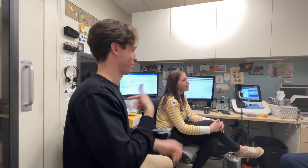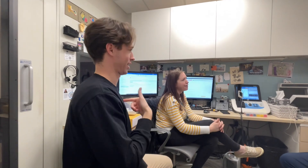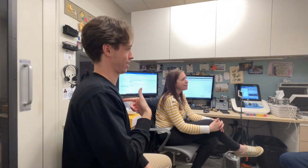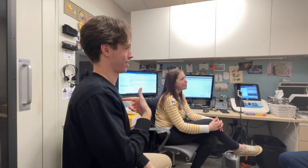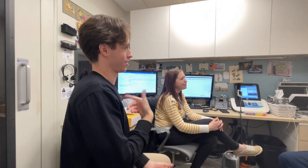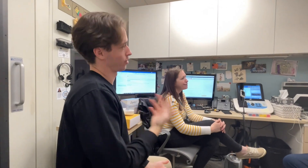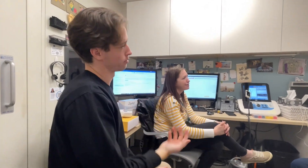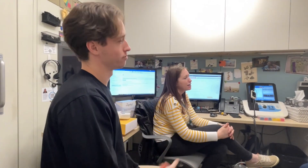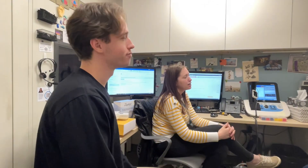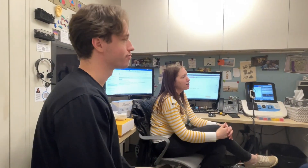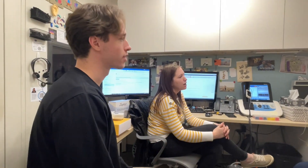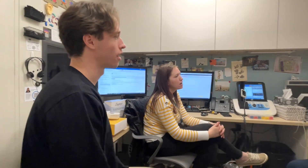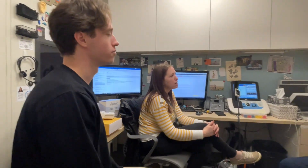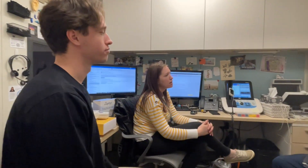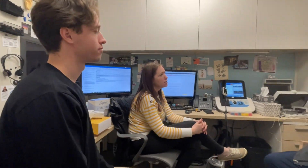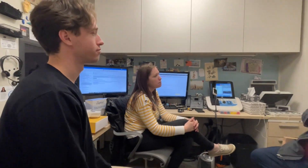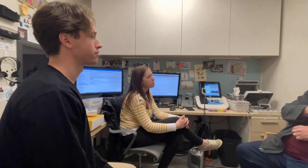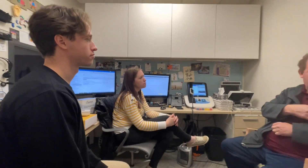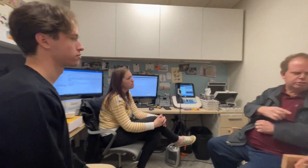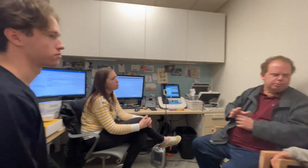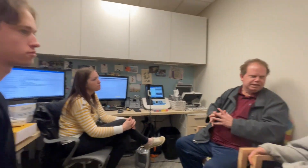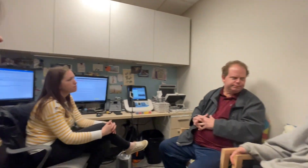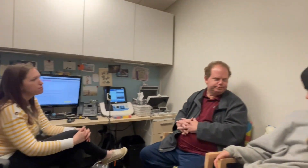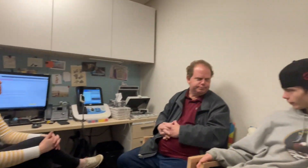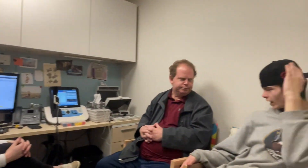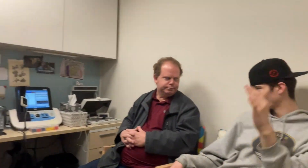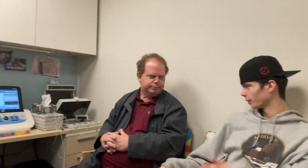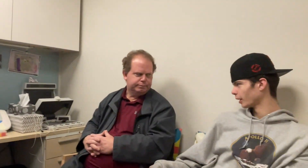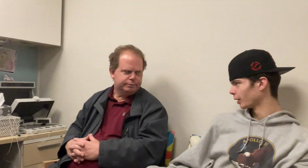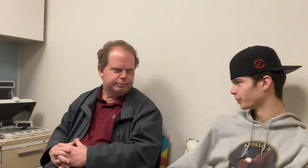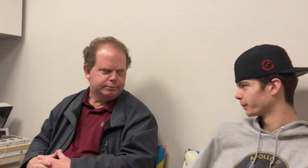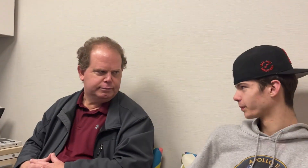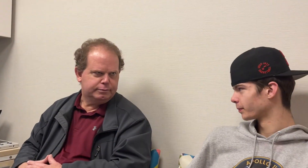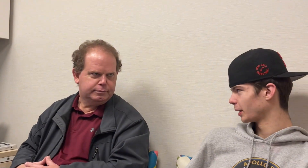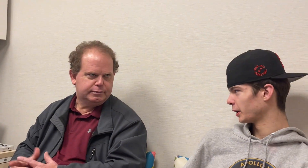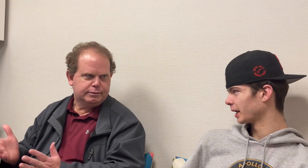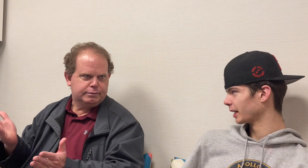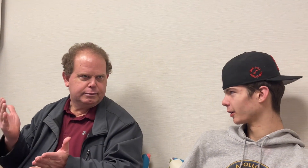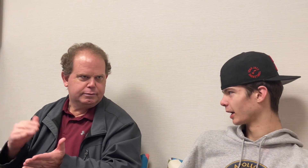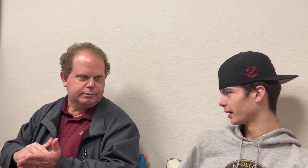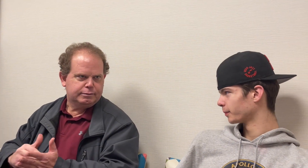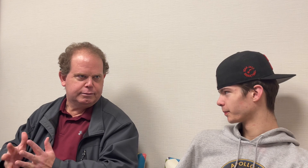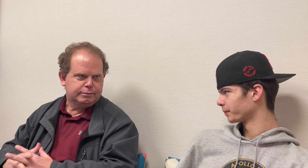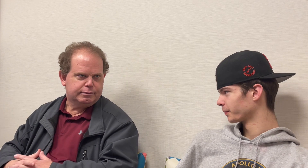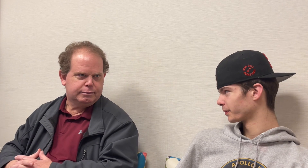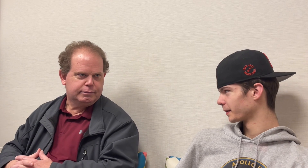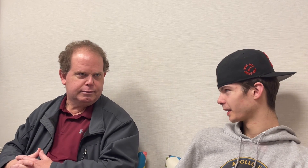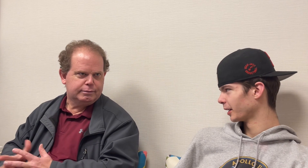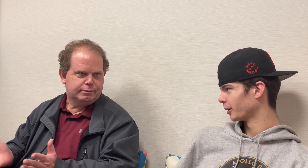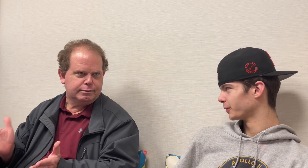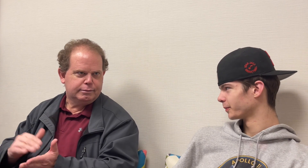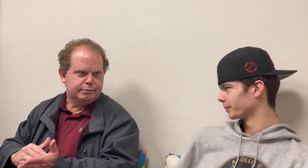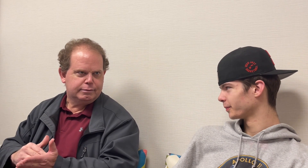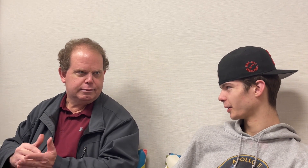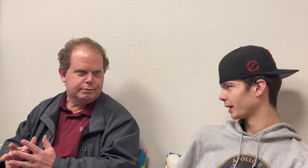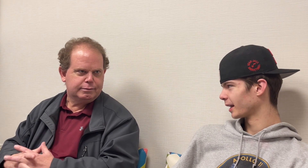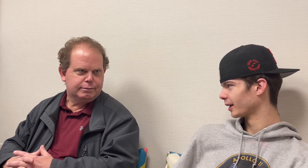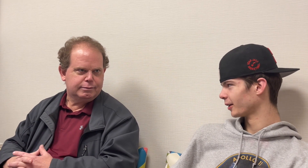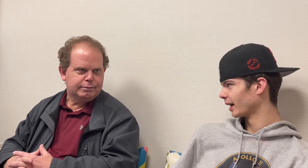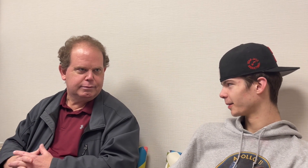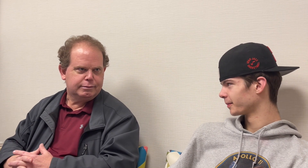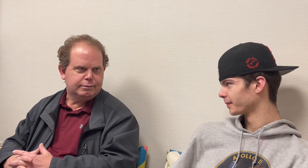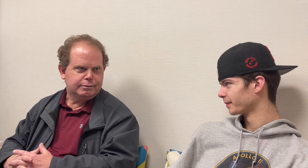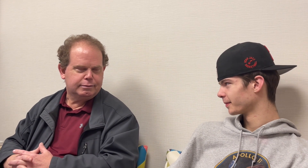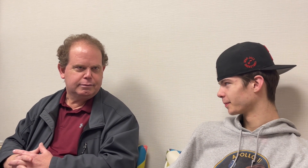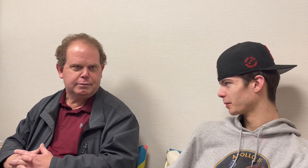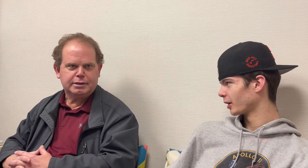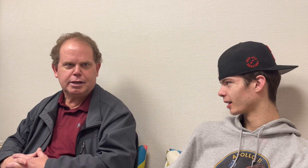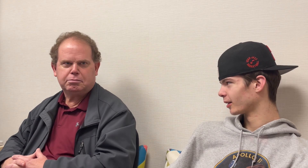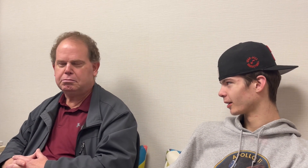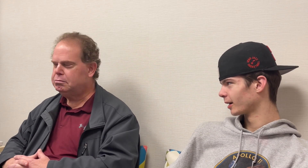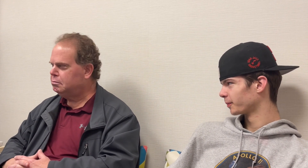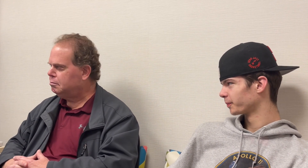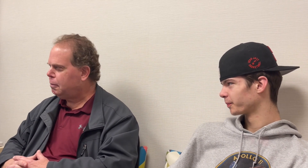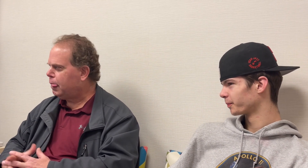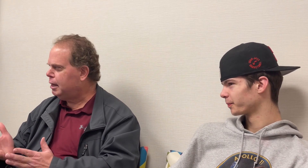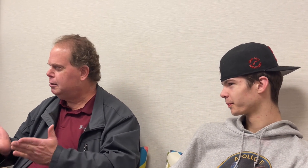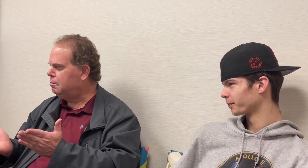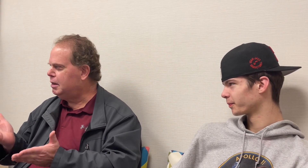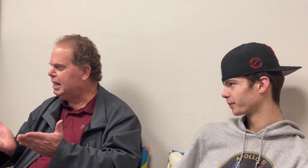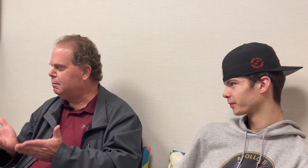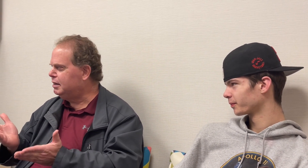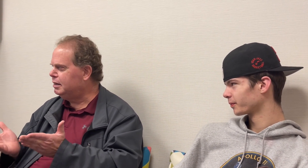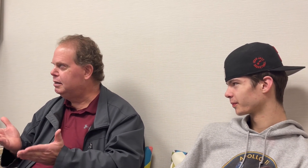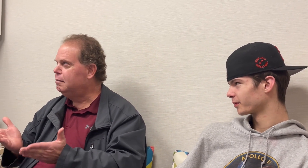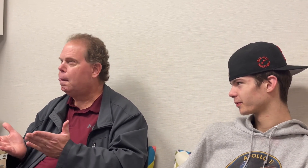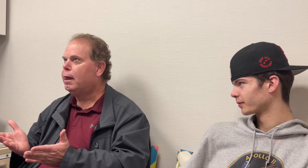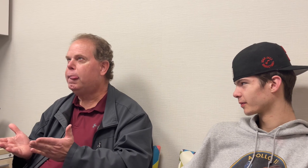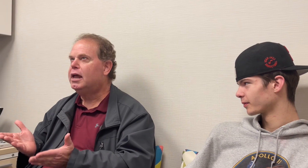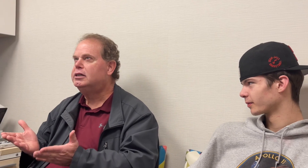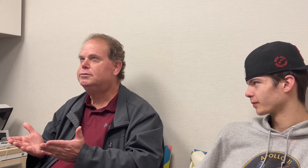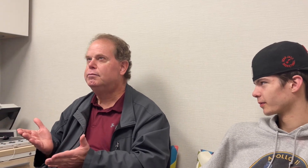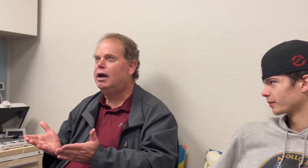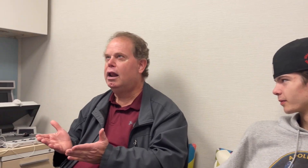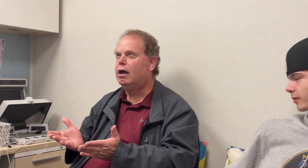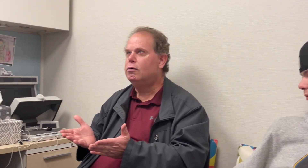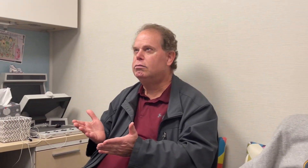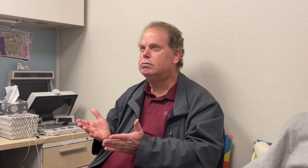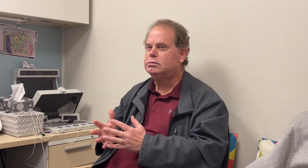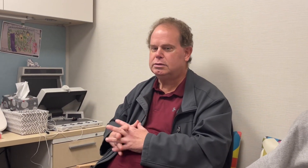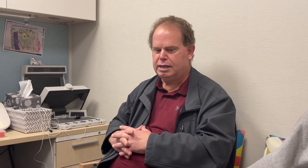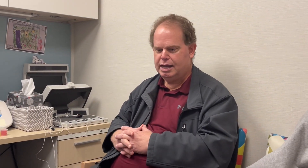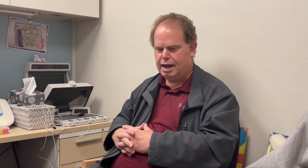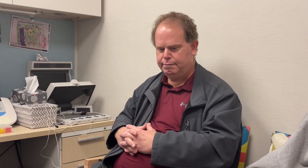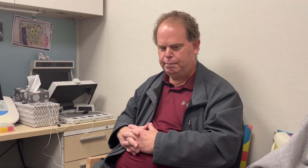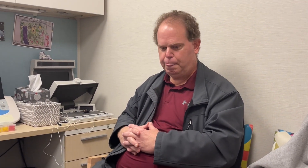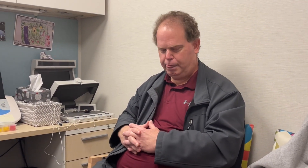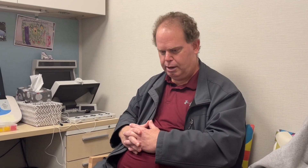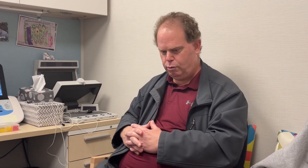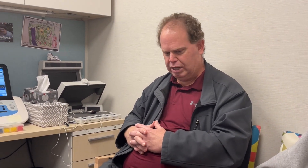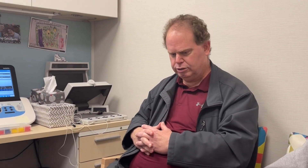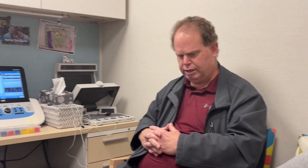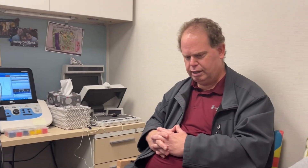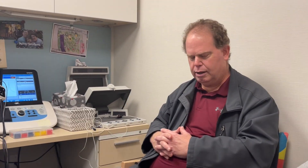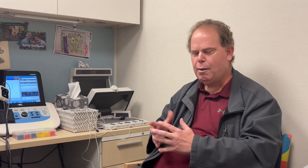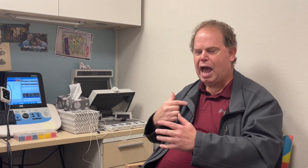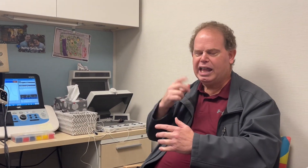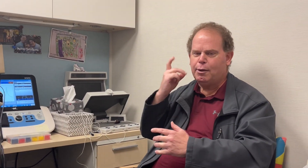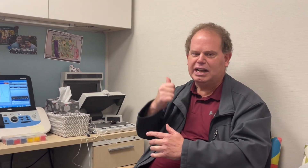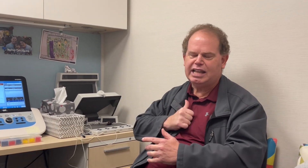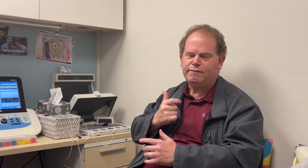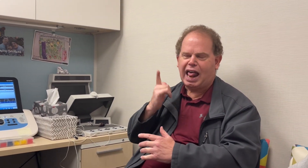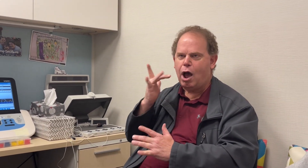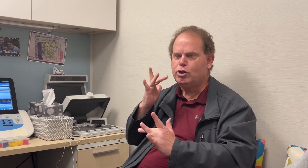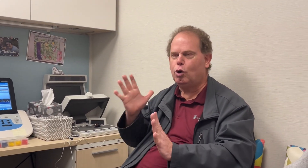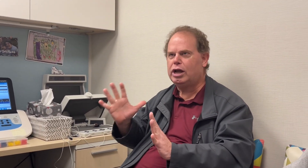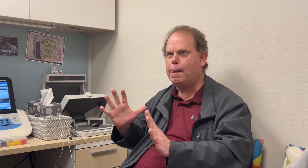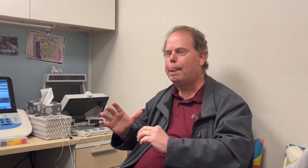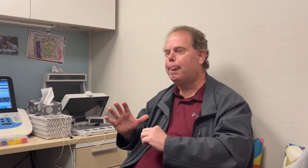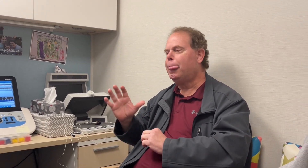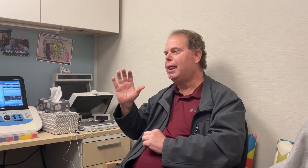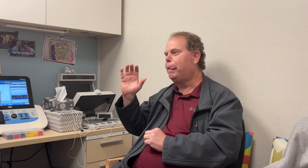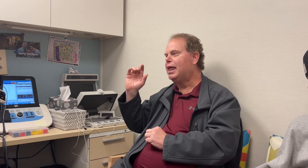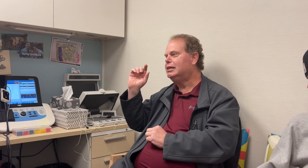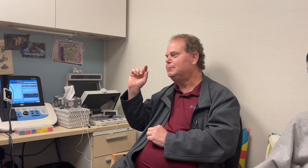yeah um come hello hello a little lamb hello a little lamb hello and I do yeah I do